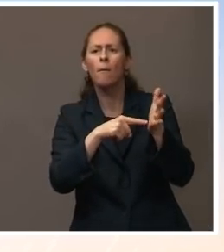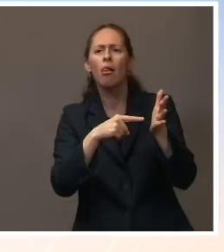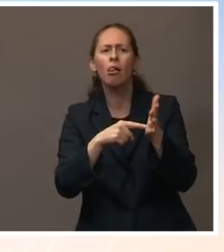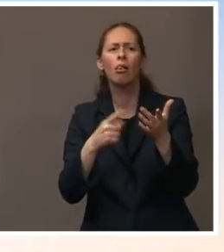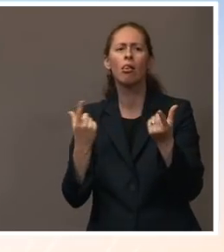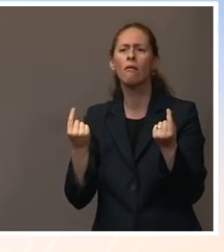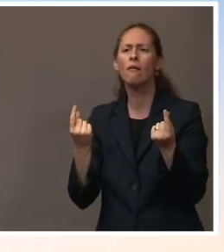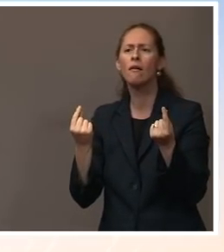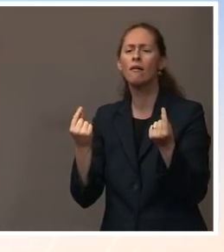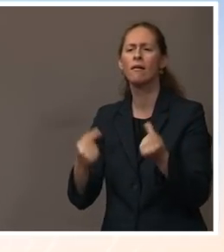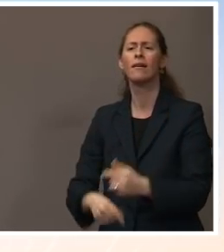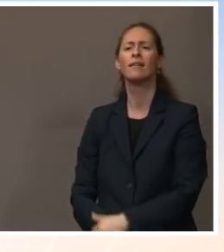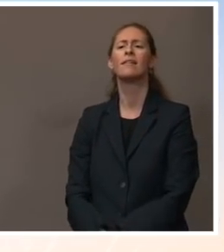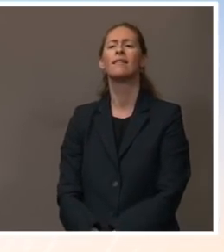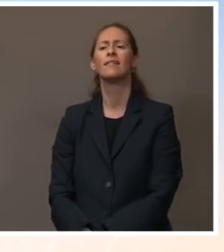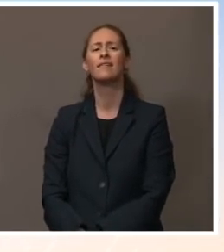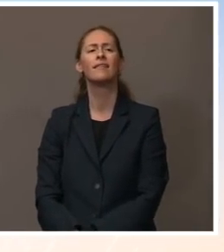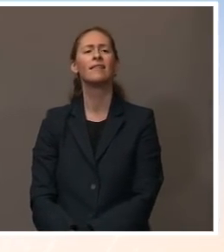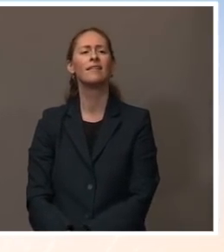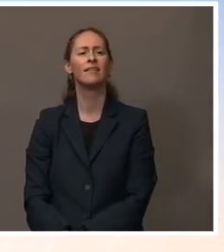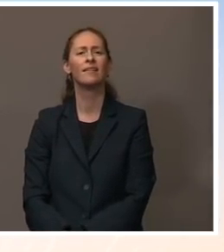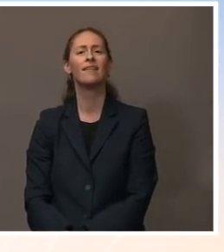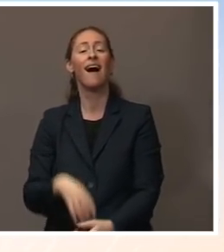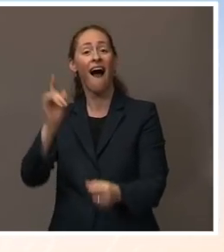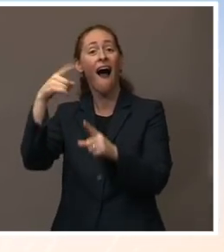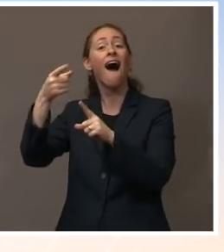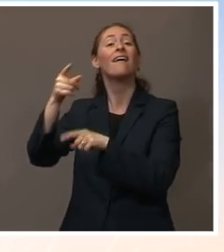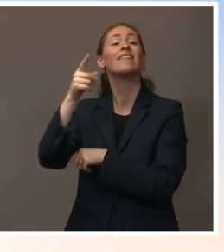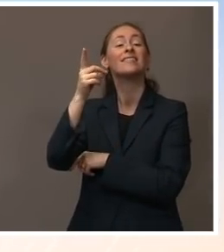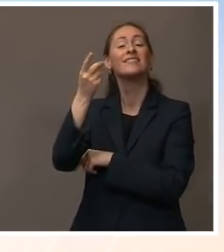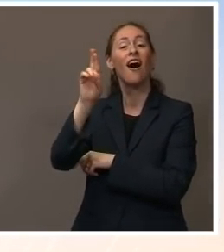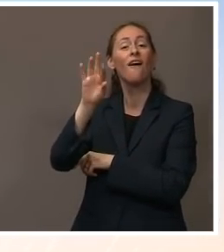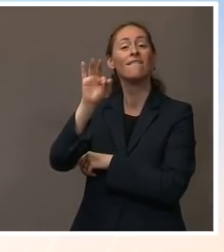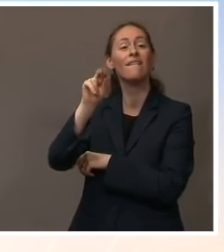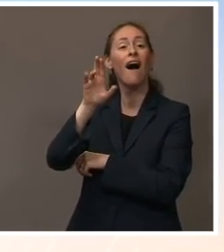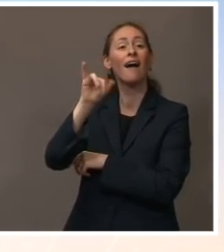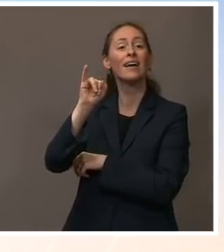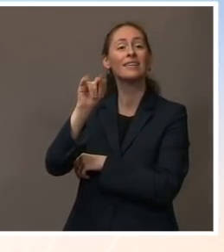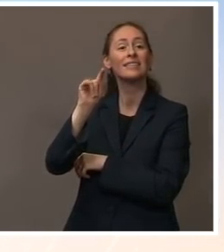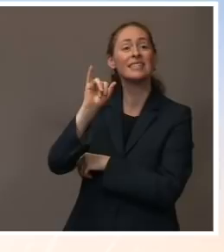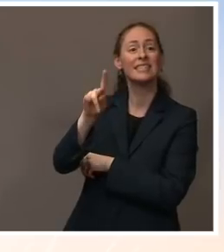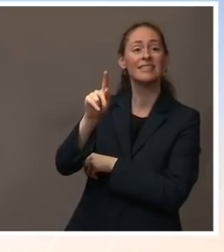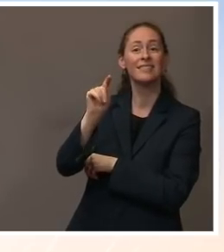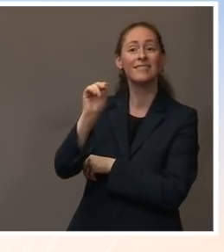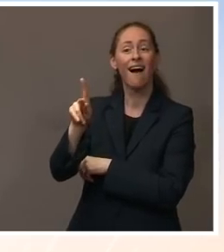So, Dr. Fauci has done several Q&As with TikTok and Instagram